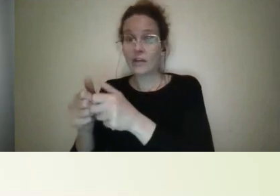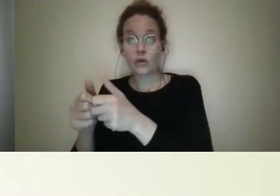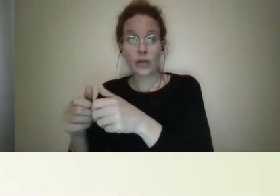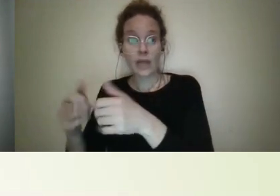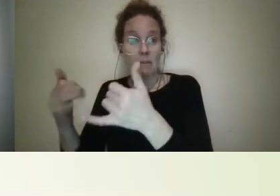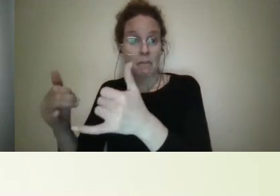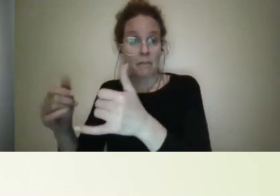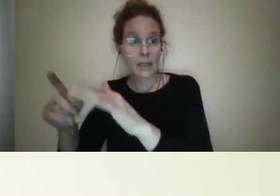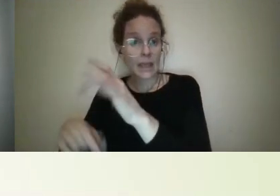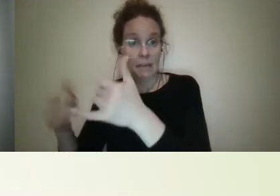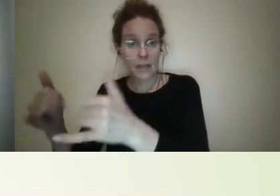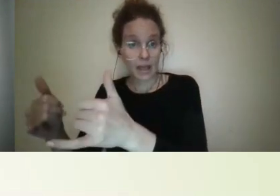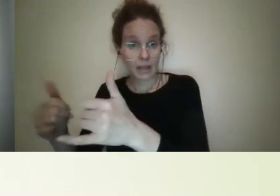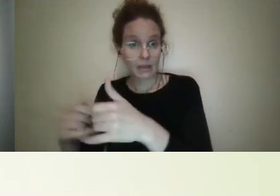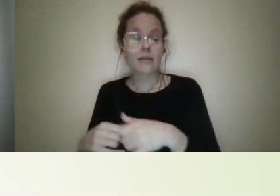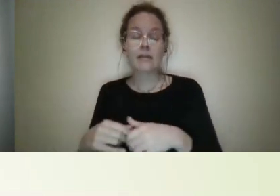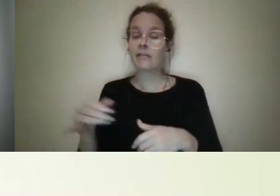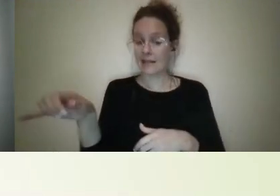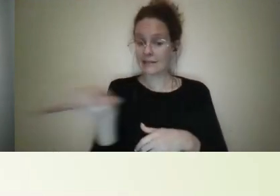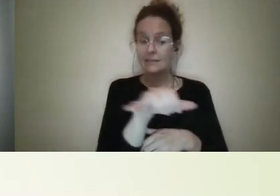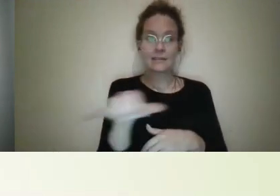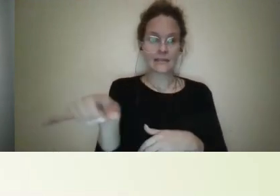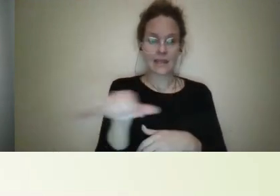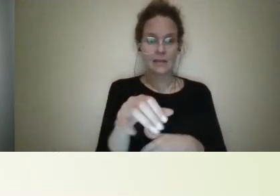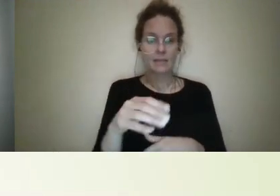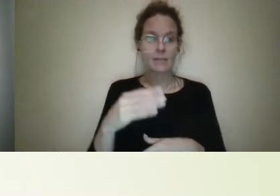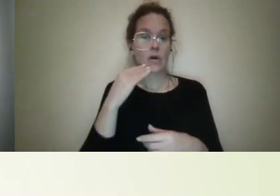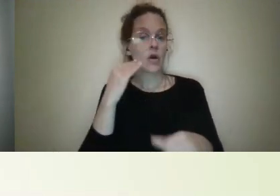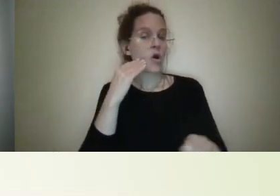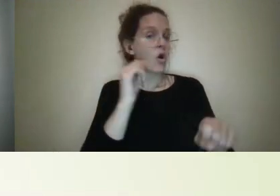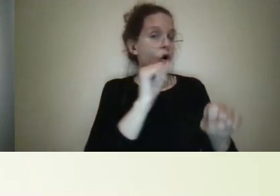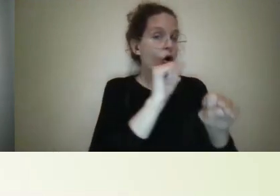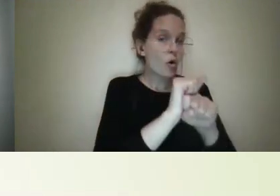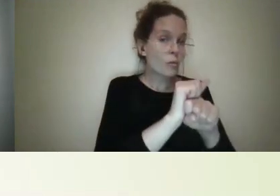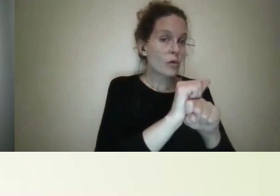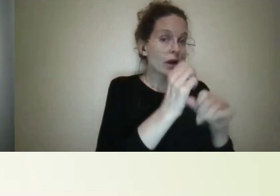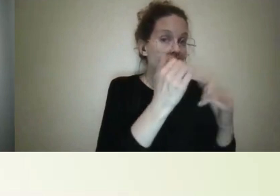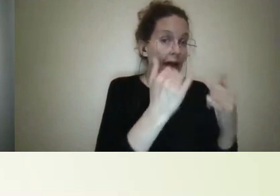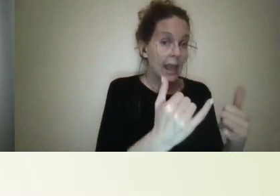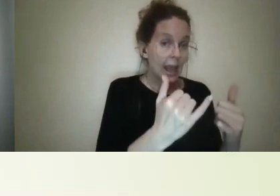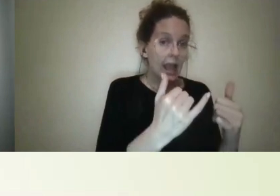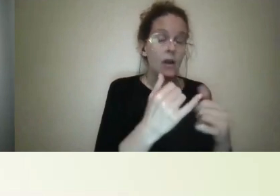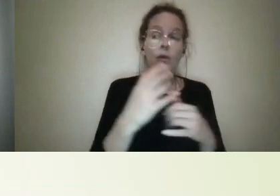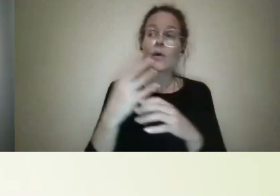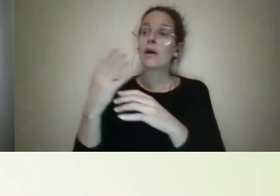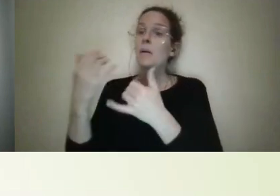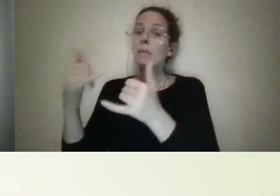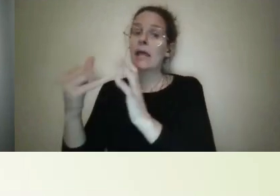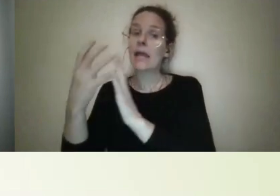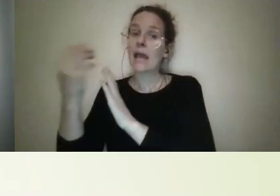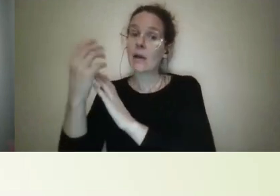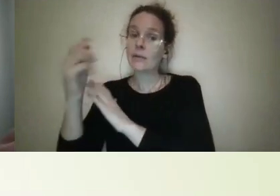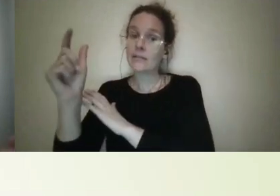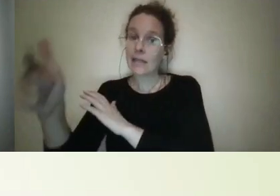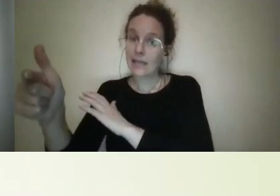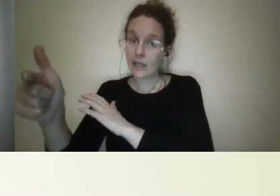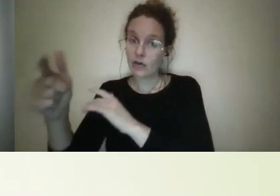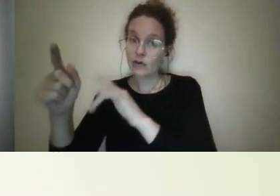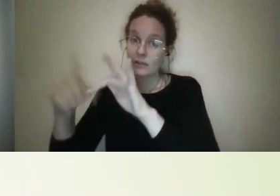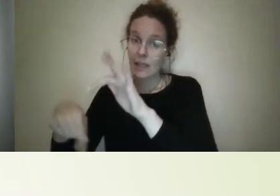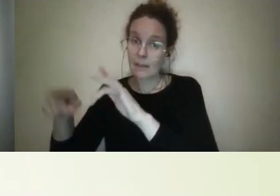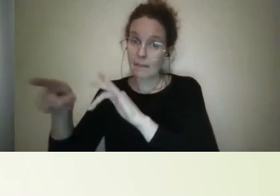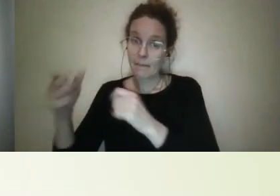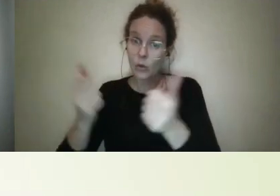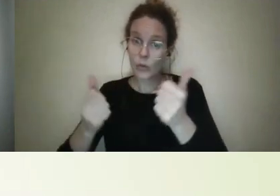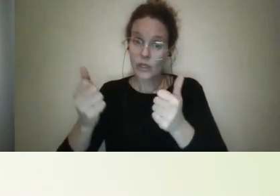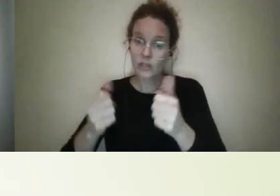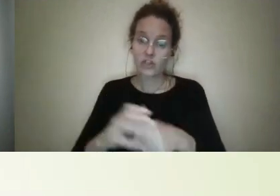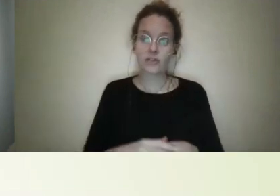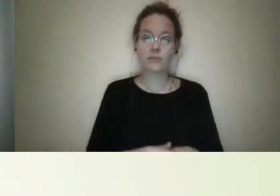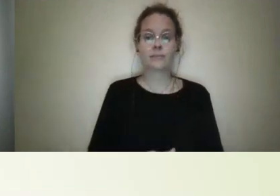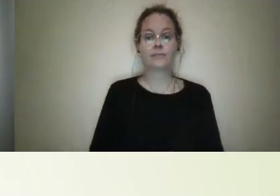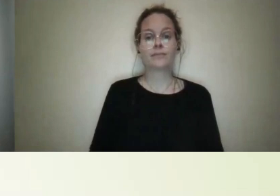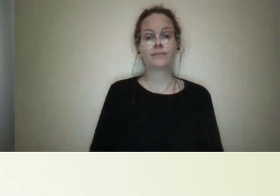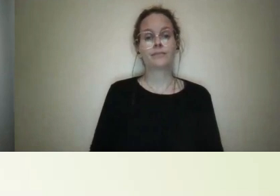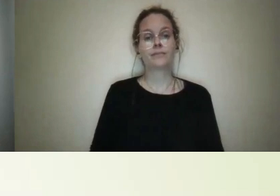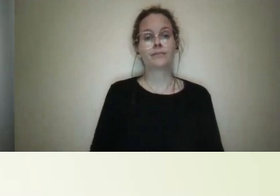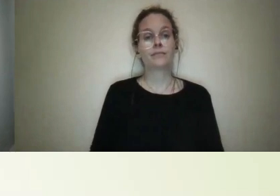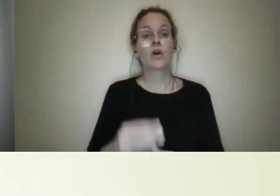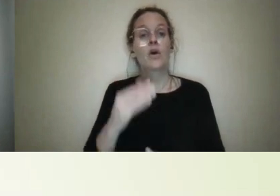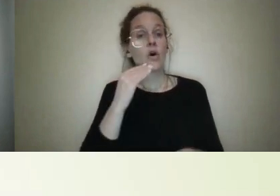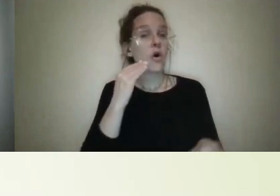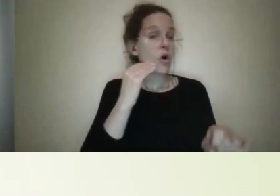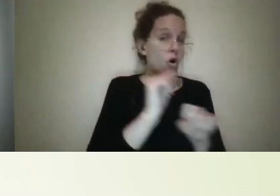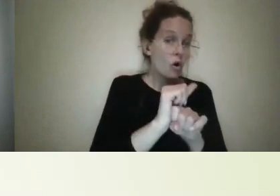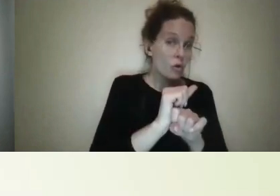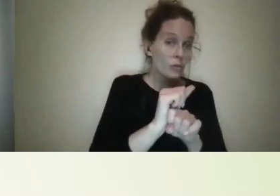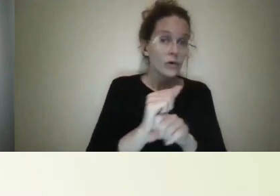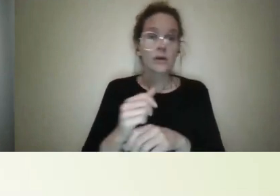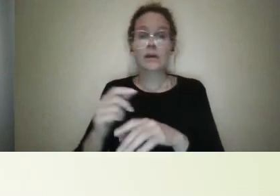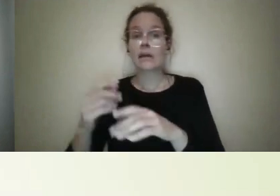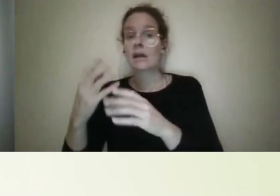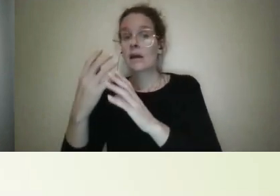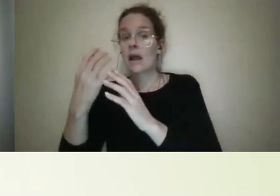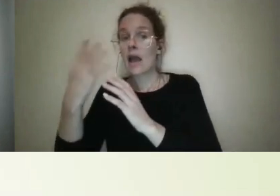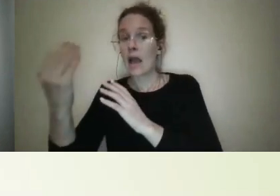category. "Homework now or skip playing outside later." Homework and playing outside is equal.